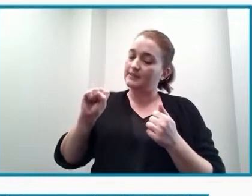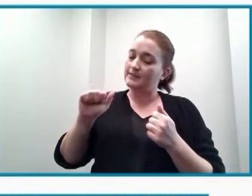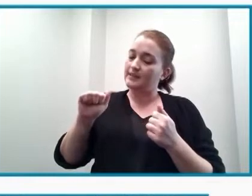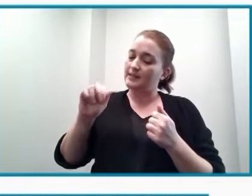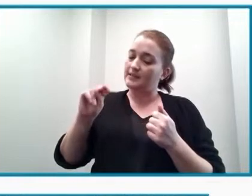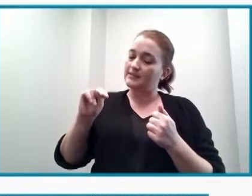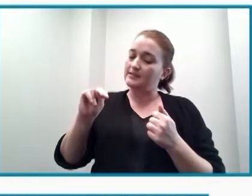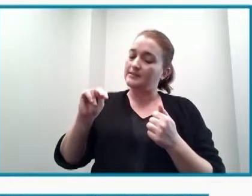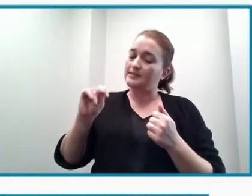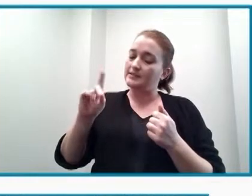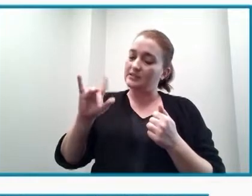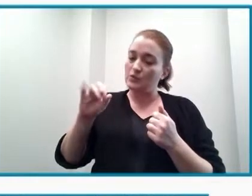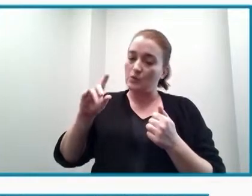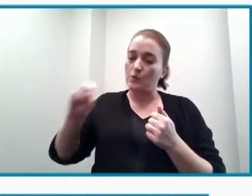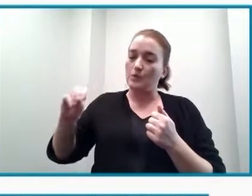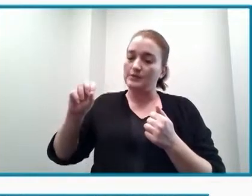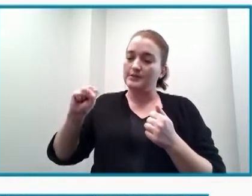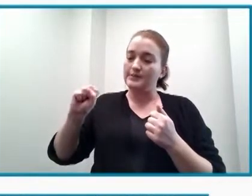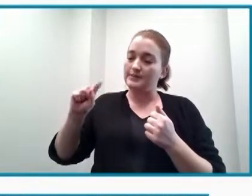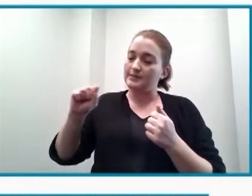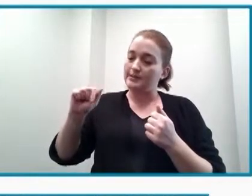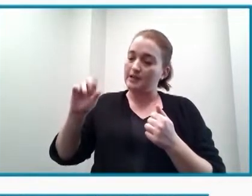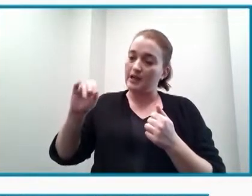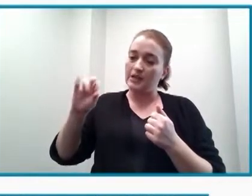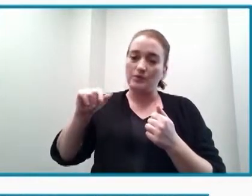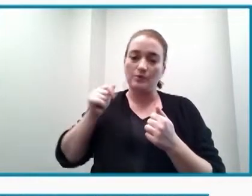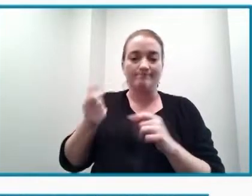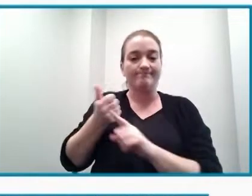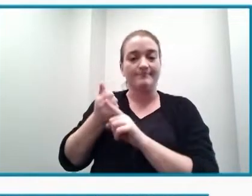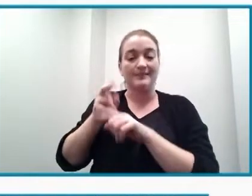COFA Alliance National Network Texas, CANNT,